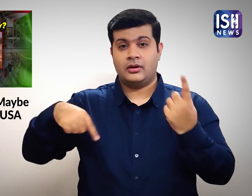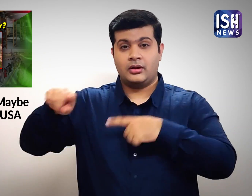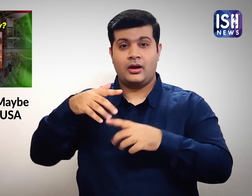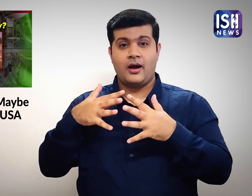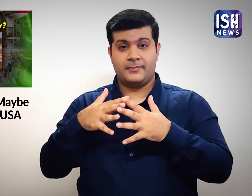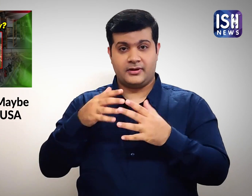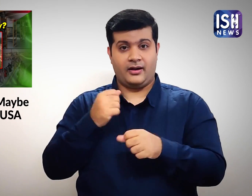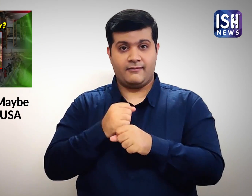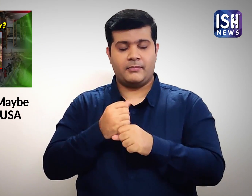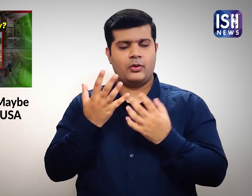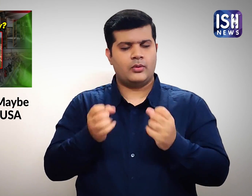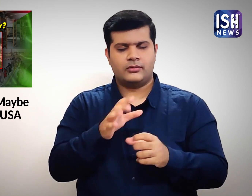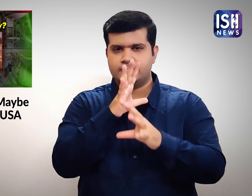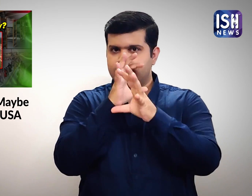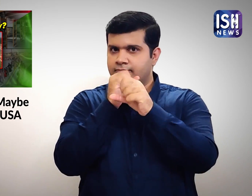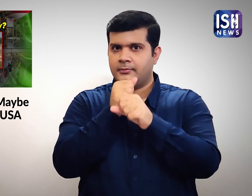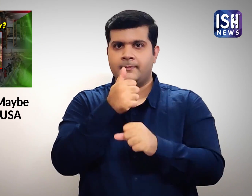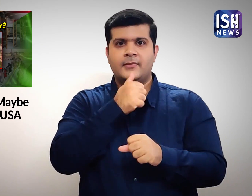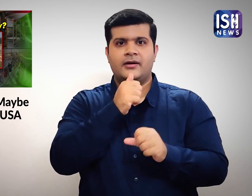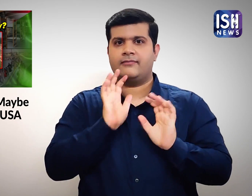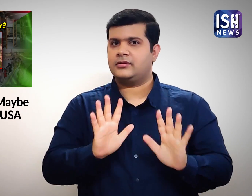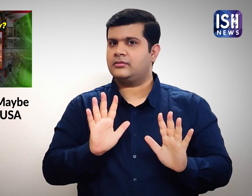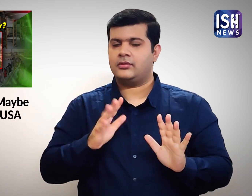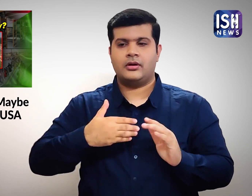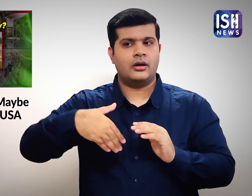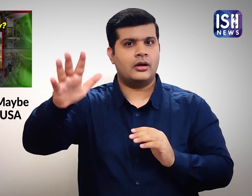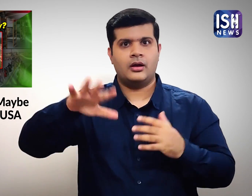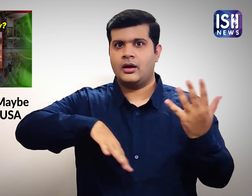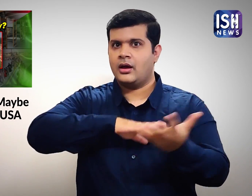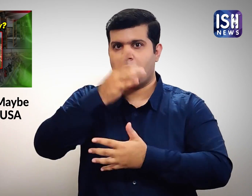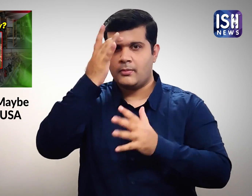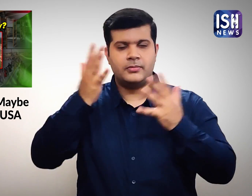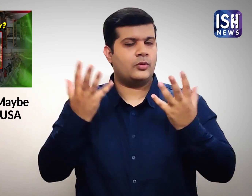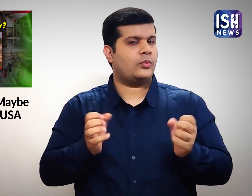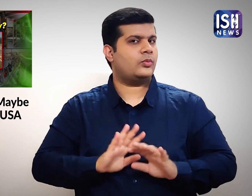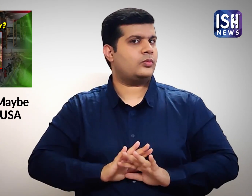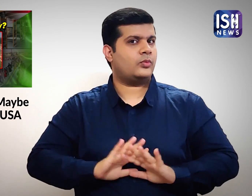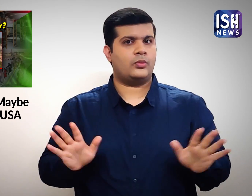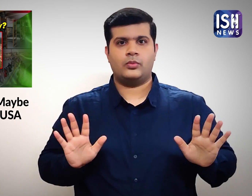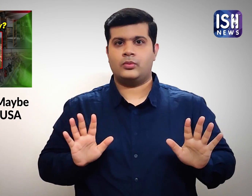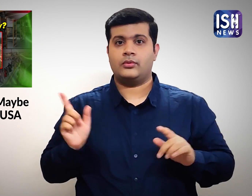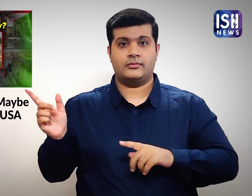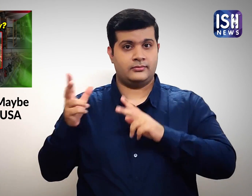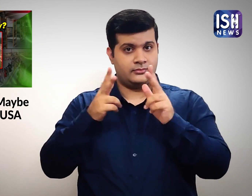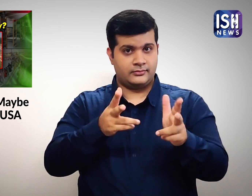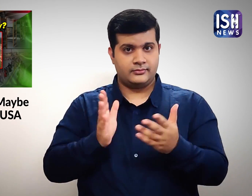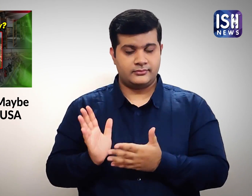They did this was because the US government wanted to maintain privacy.